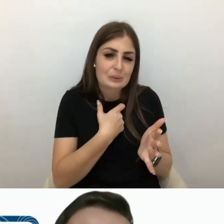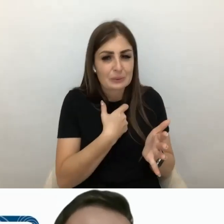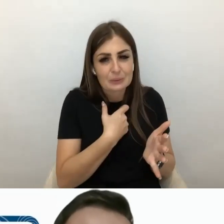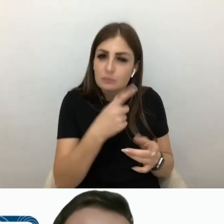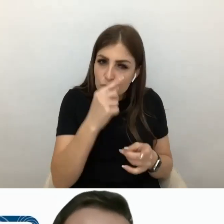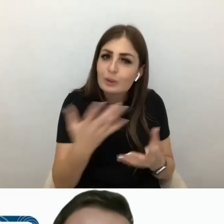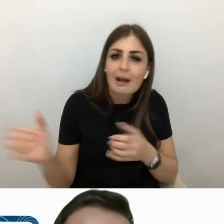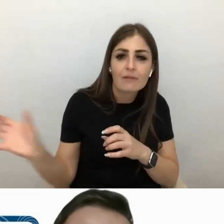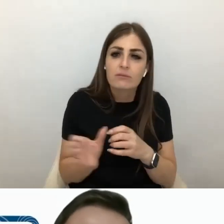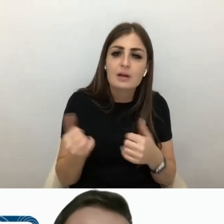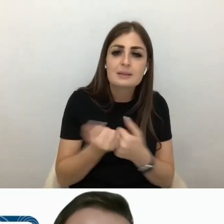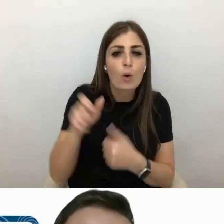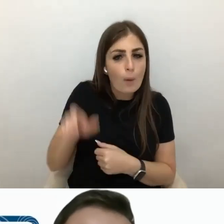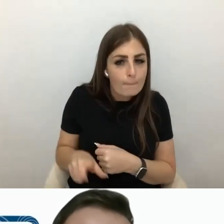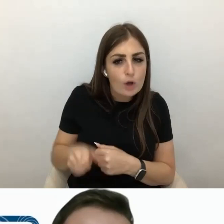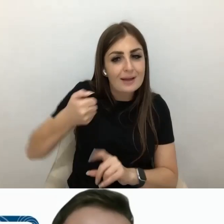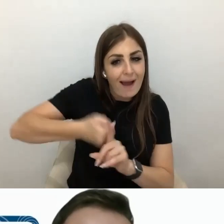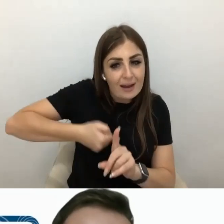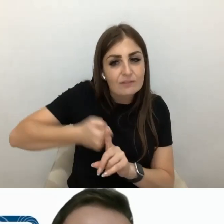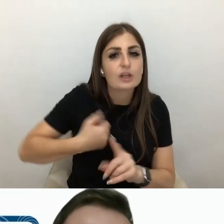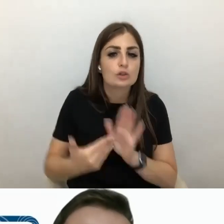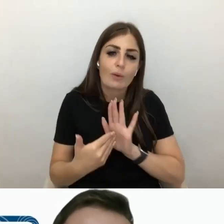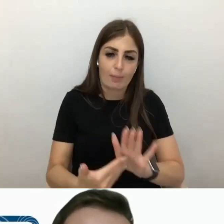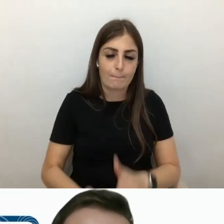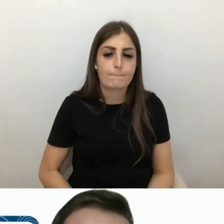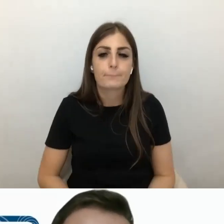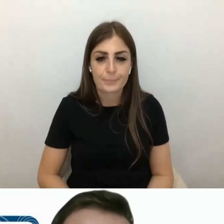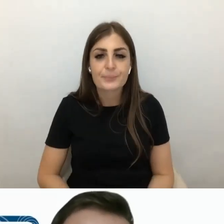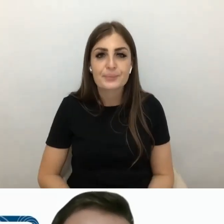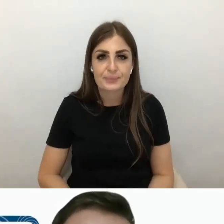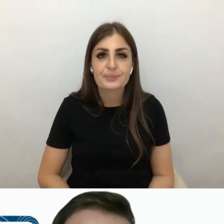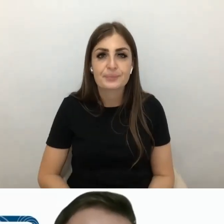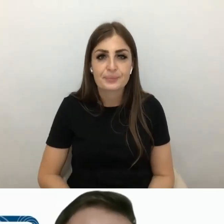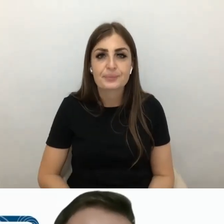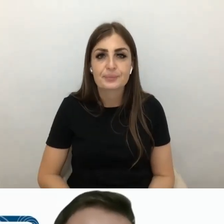a support person, such as an advocate to assist you with that conversation, and also to assist